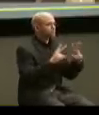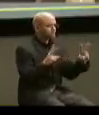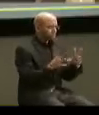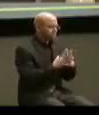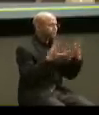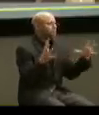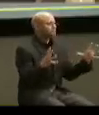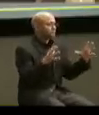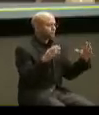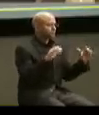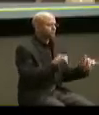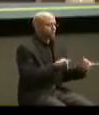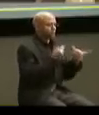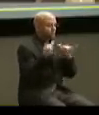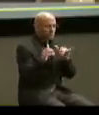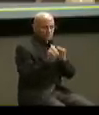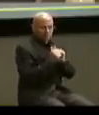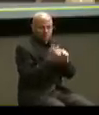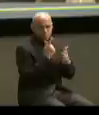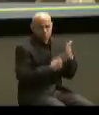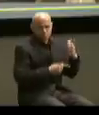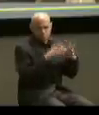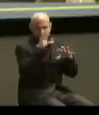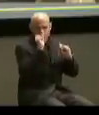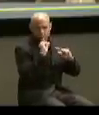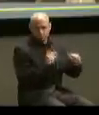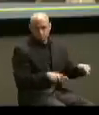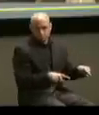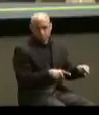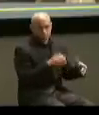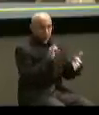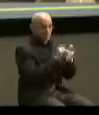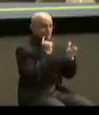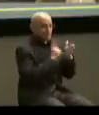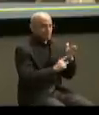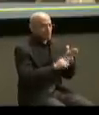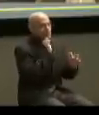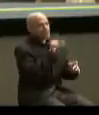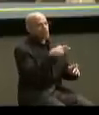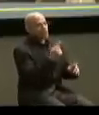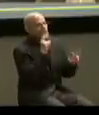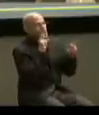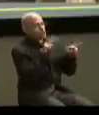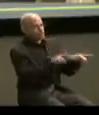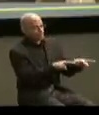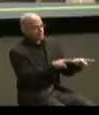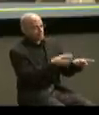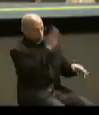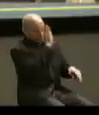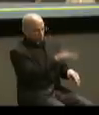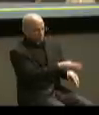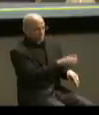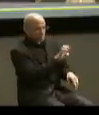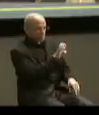IT'S IN THE SPIRIT OF IF YOU CAN'T MEASURE IT, YOU CAN'T MANAGE IT. IN THAT INVENTORY WE ARE NOT ONLY LOOKING AT DIRECT